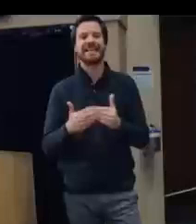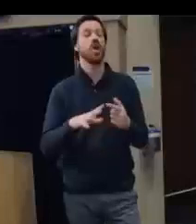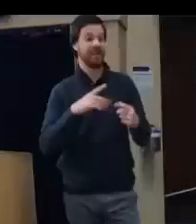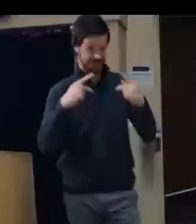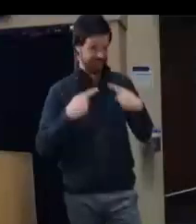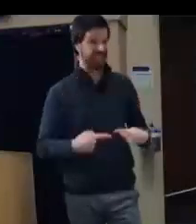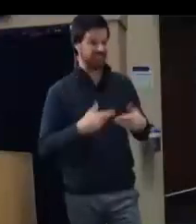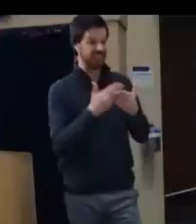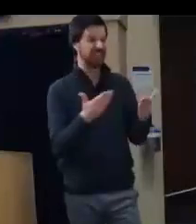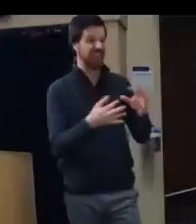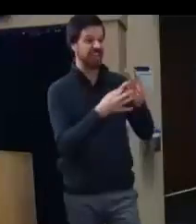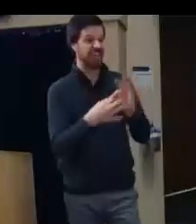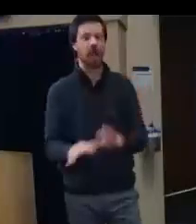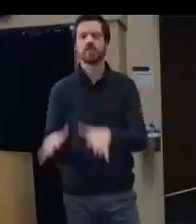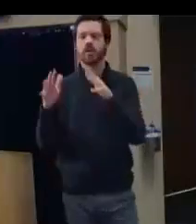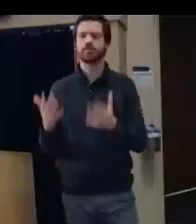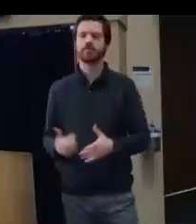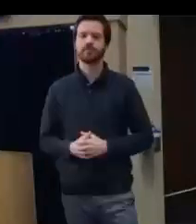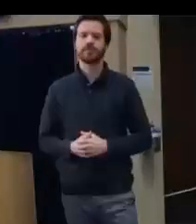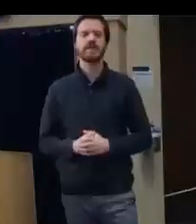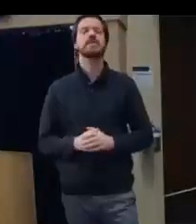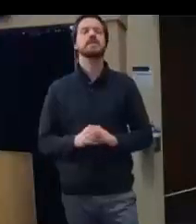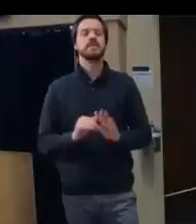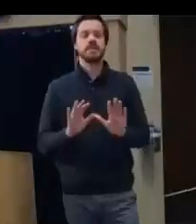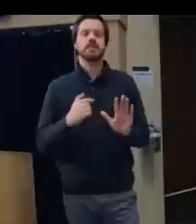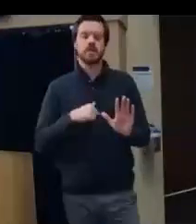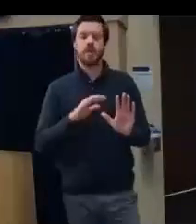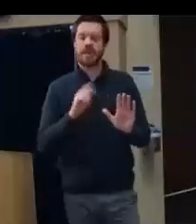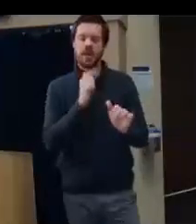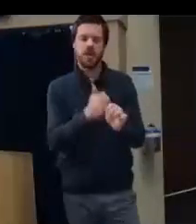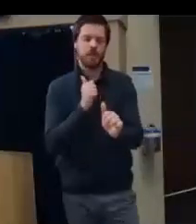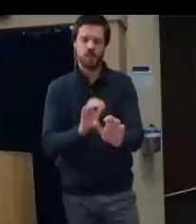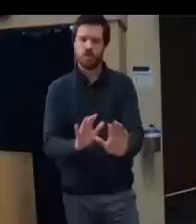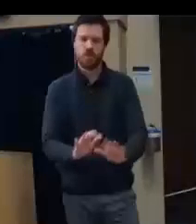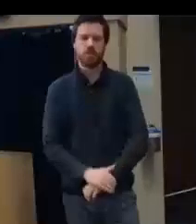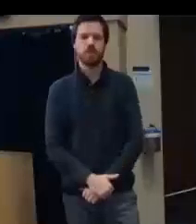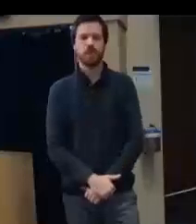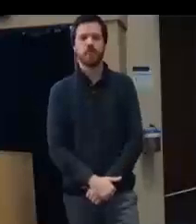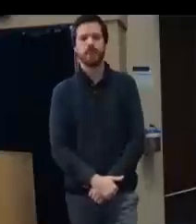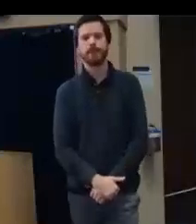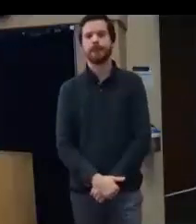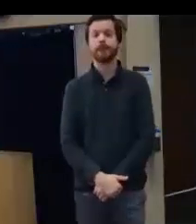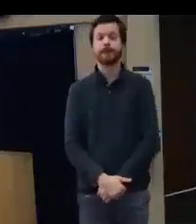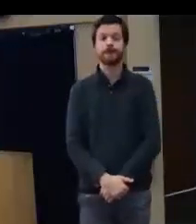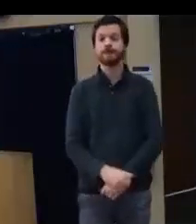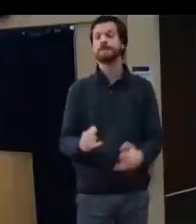symptoms to anxiety for example so we want to we want to avoid that and finally let's talk